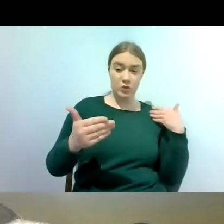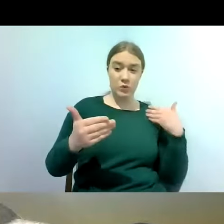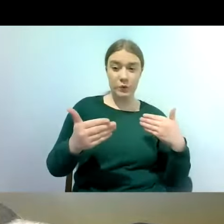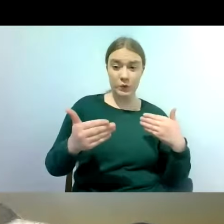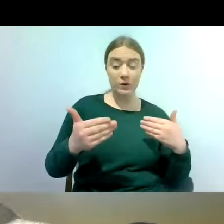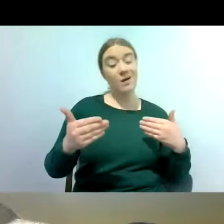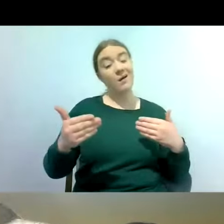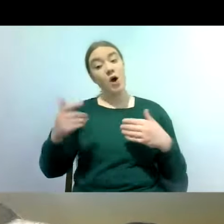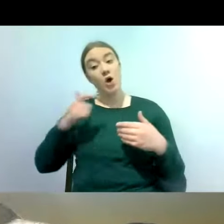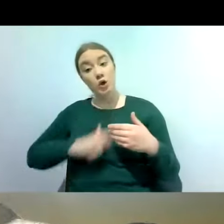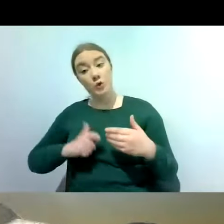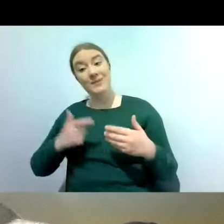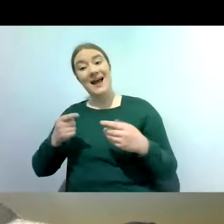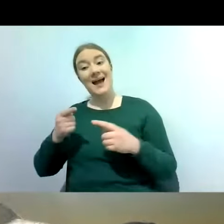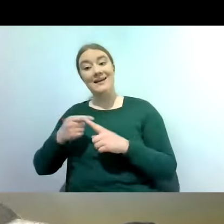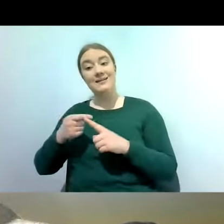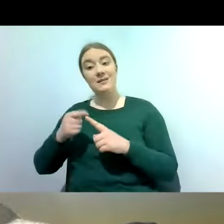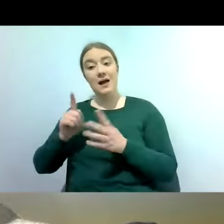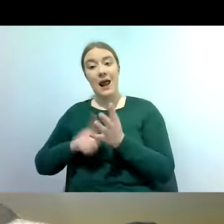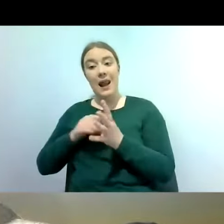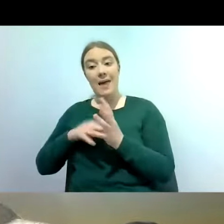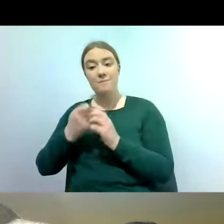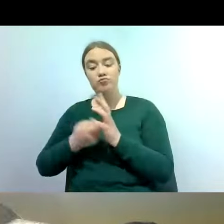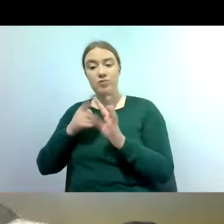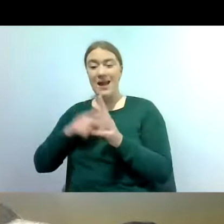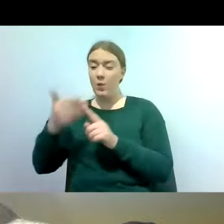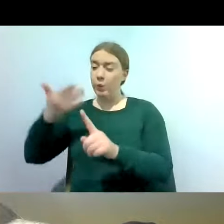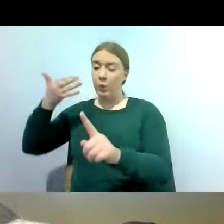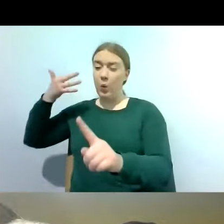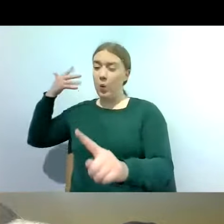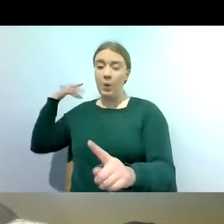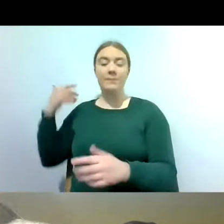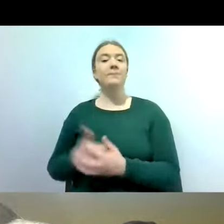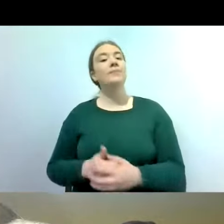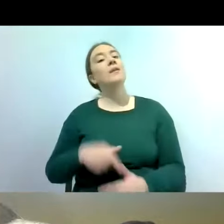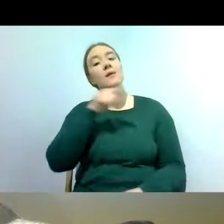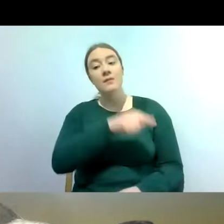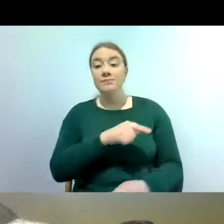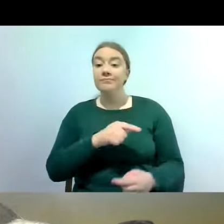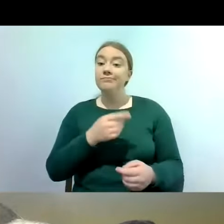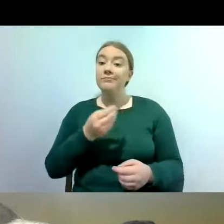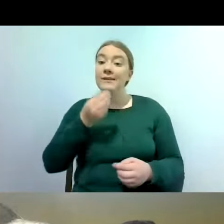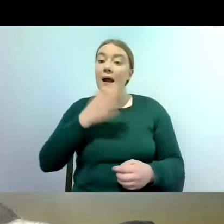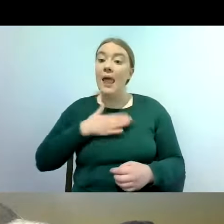the adult sea lamprey feed on large marine animals including fish sharks whales and dolphins